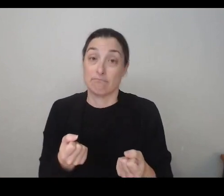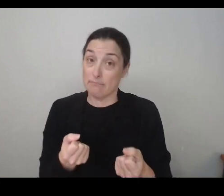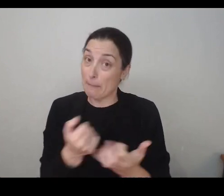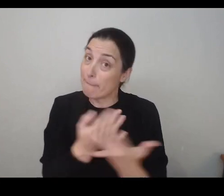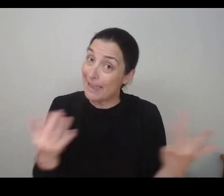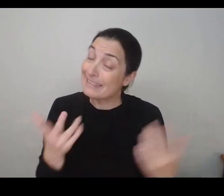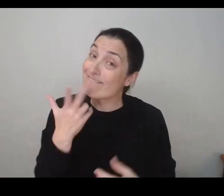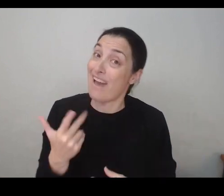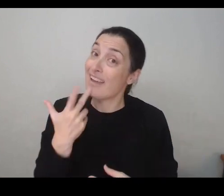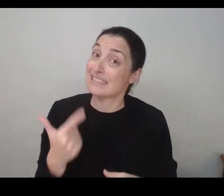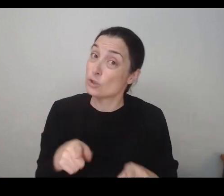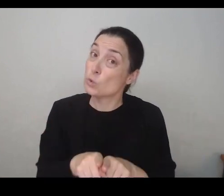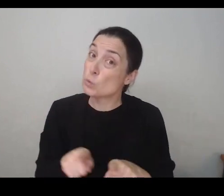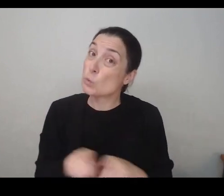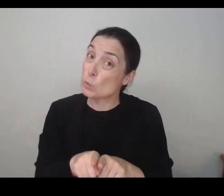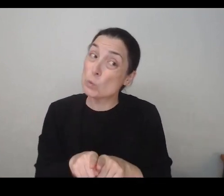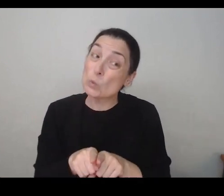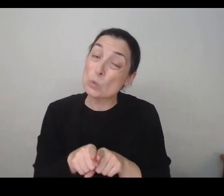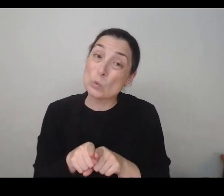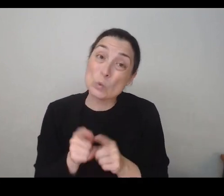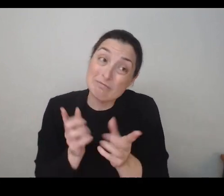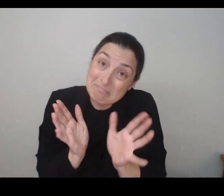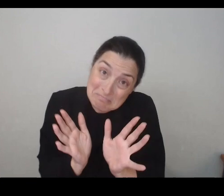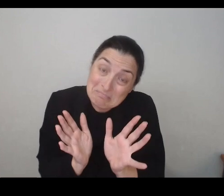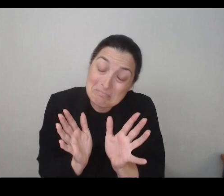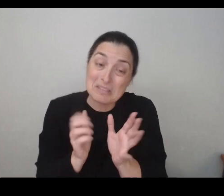I mean largely completed after his death.